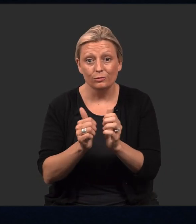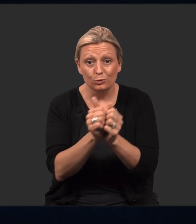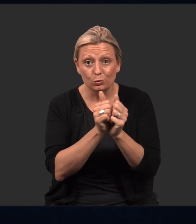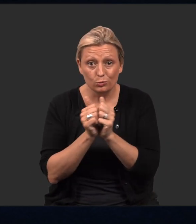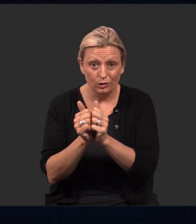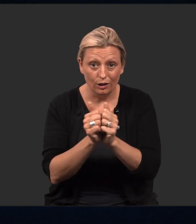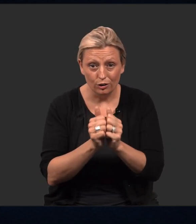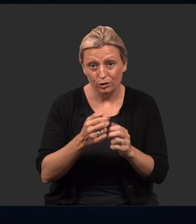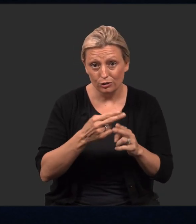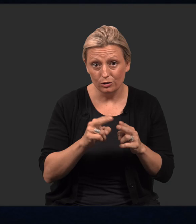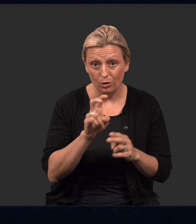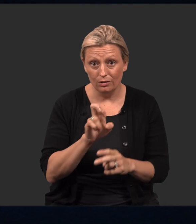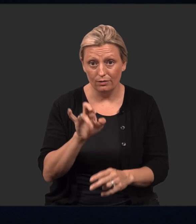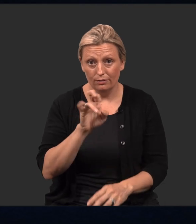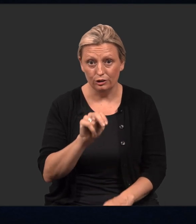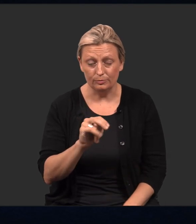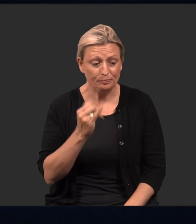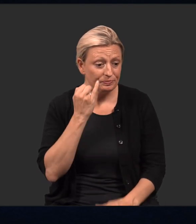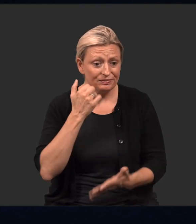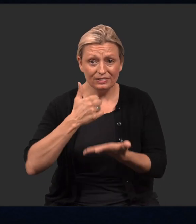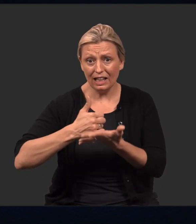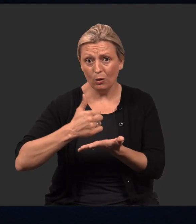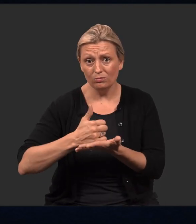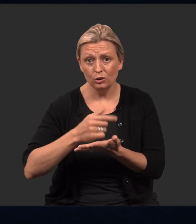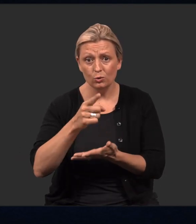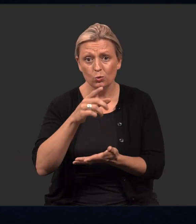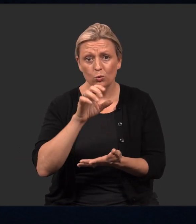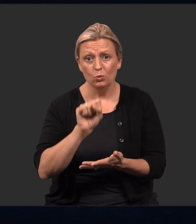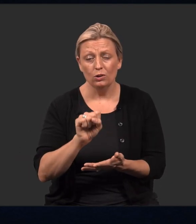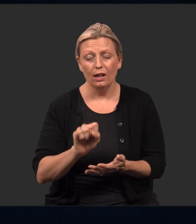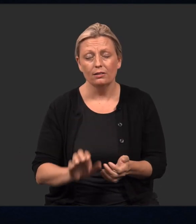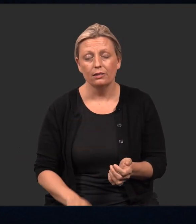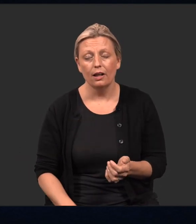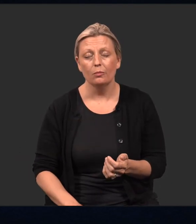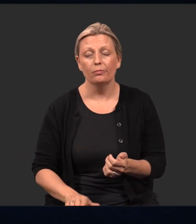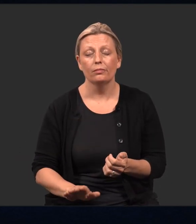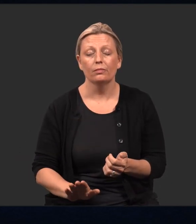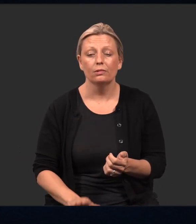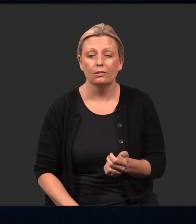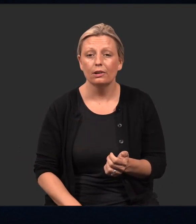Let's try the short version together. If it helps, you can tap out each repetition,